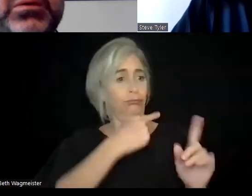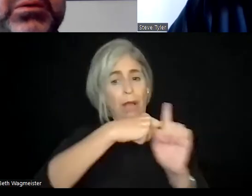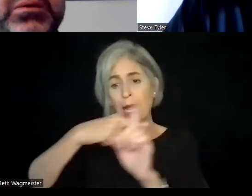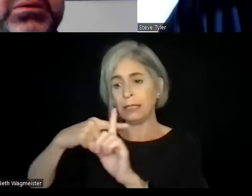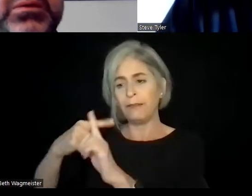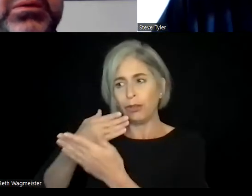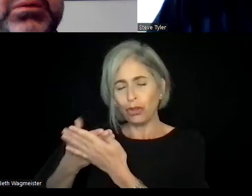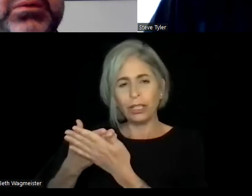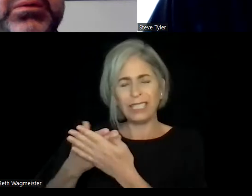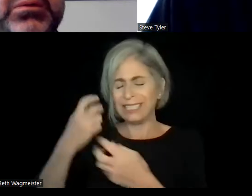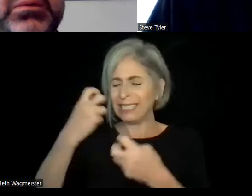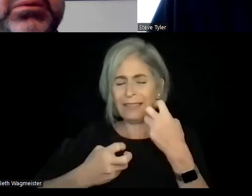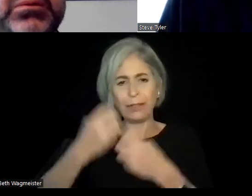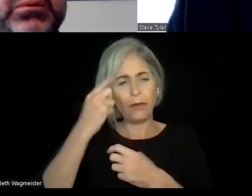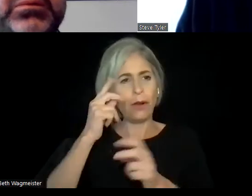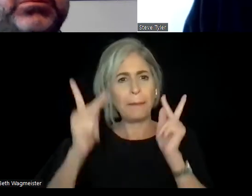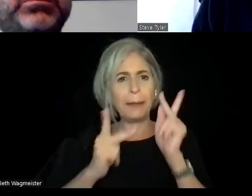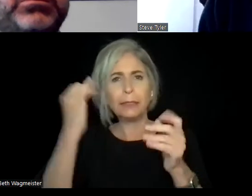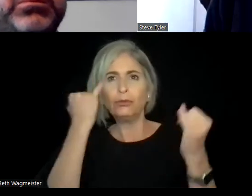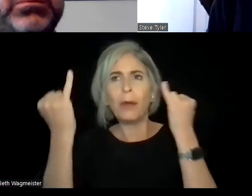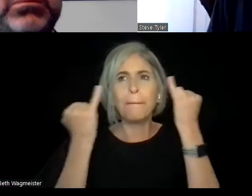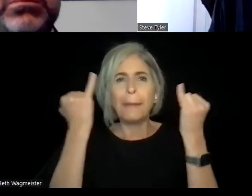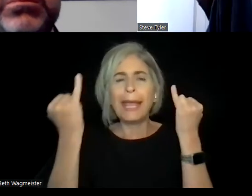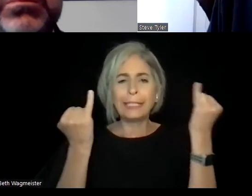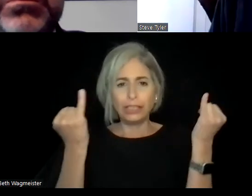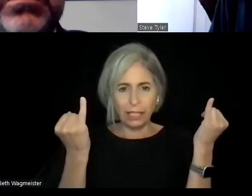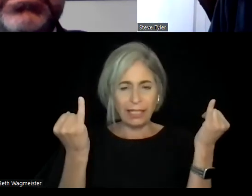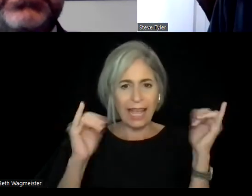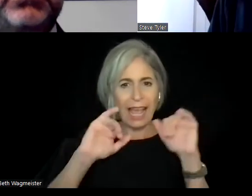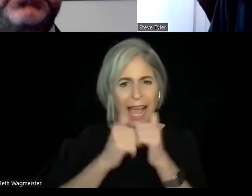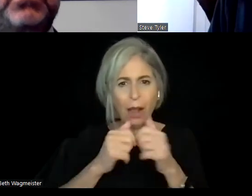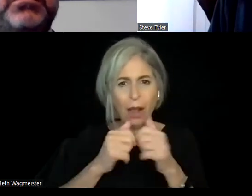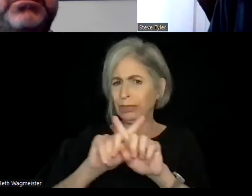an IT guy, what they rehearse back is what they have seen before that seems